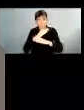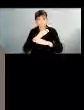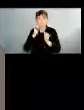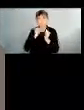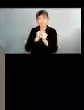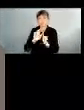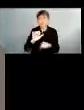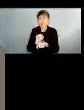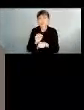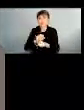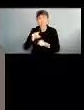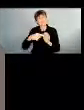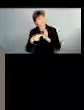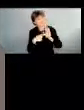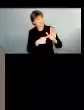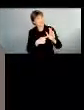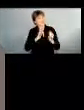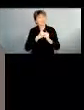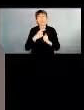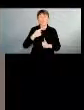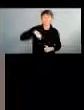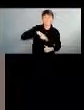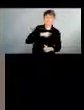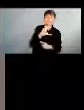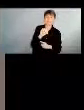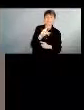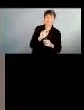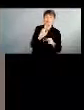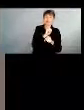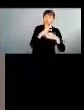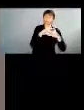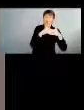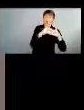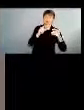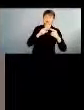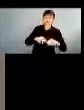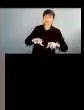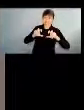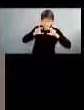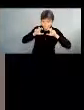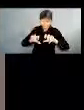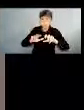how an investment in your practice might actually leverage you into finding solutions to those